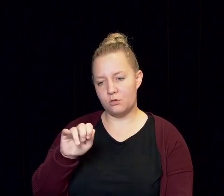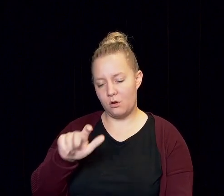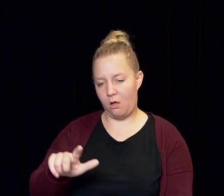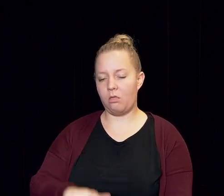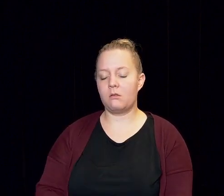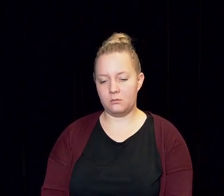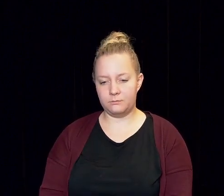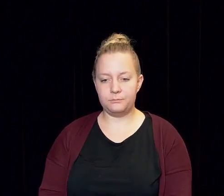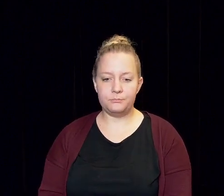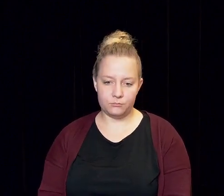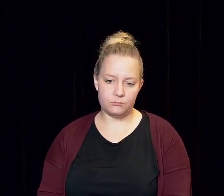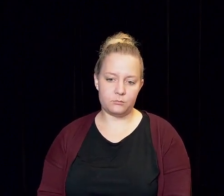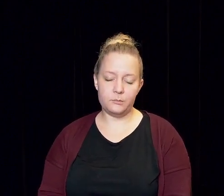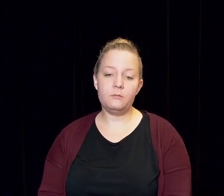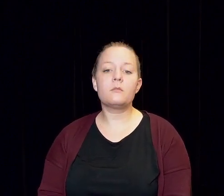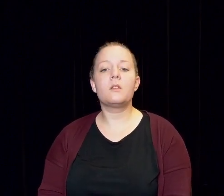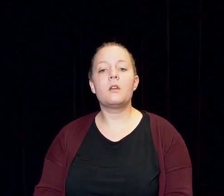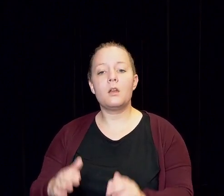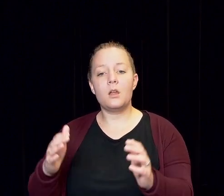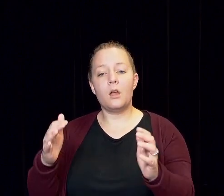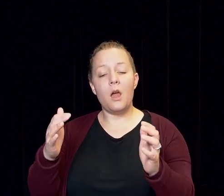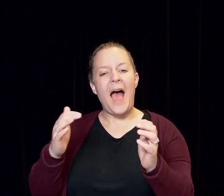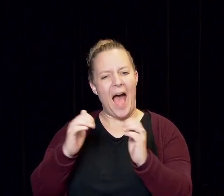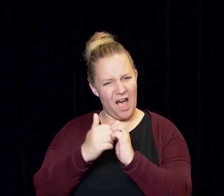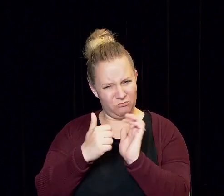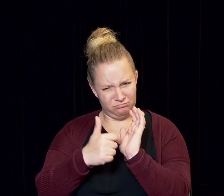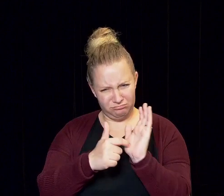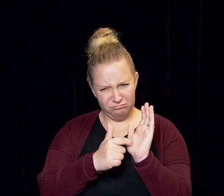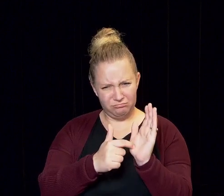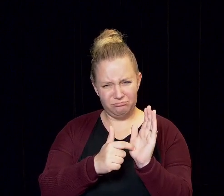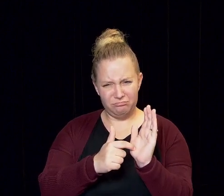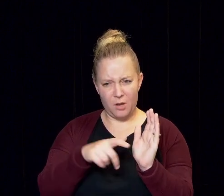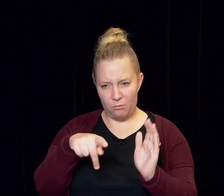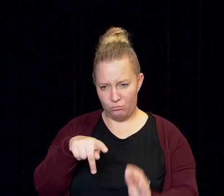To wrap this up, we want to talk about how to represent proportional relationships. We said